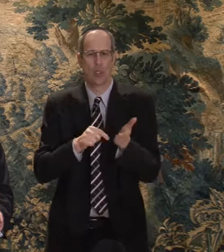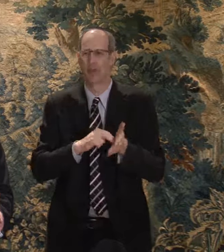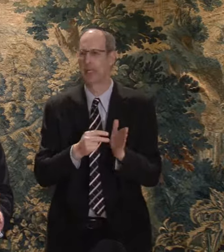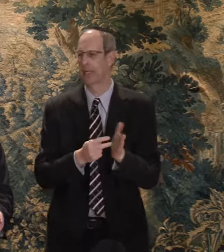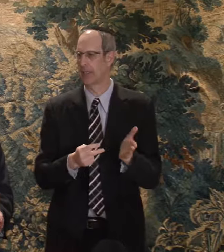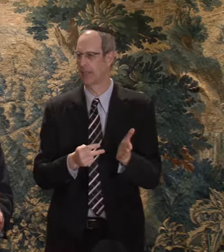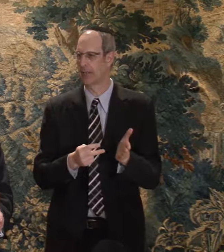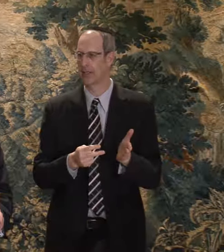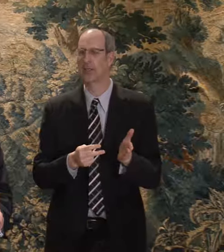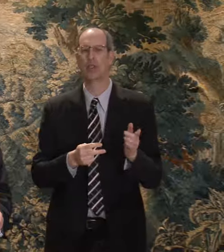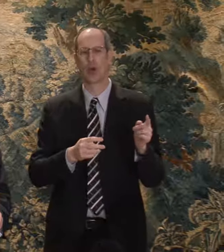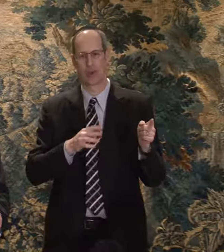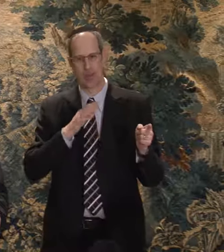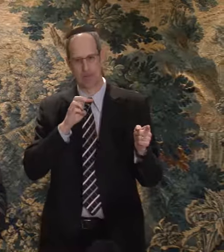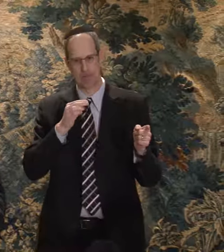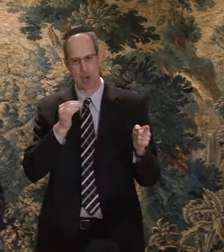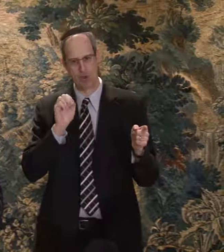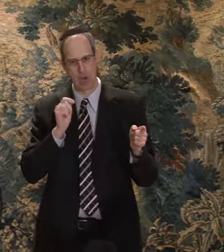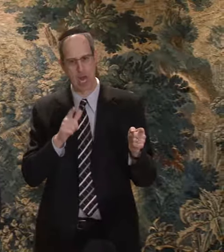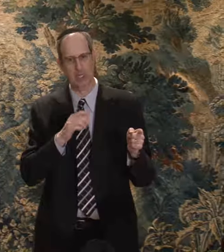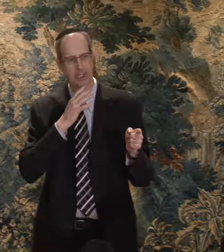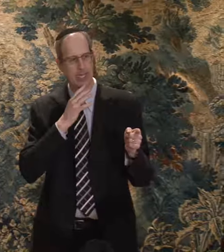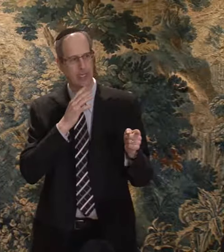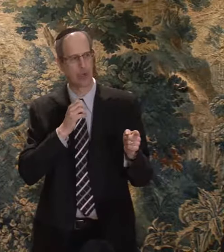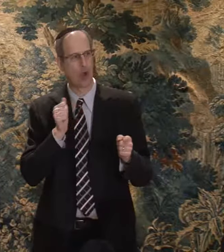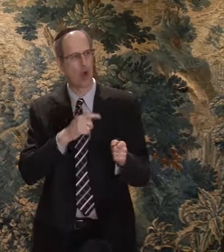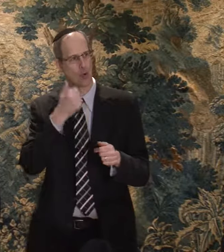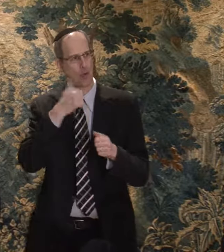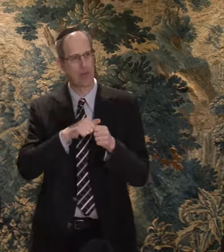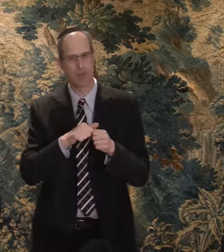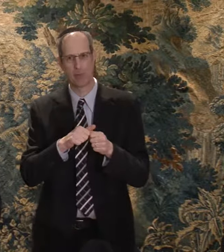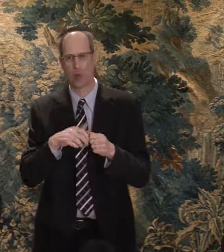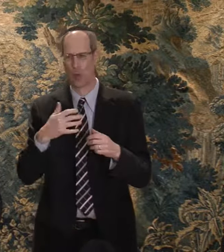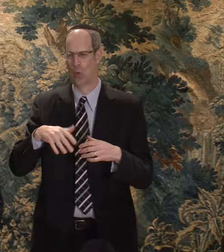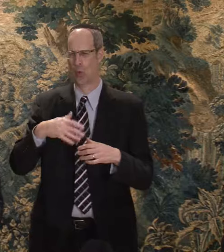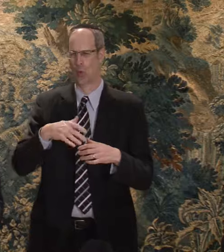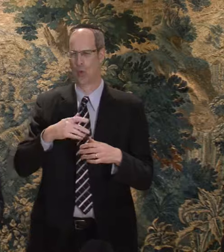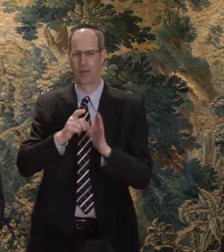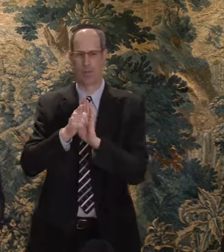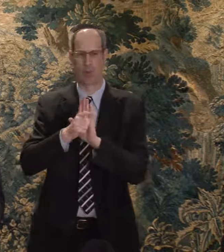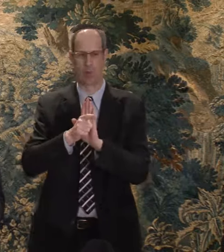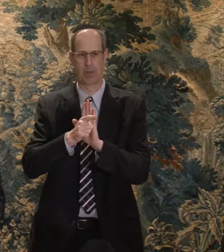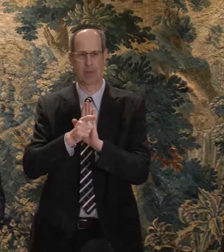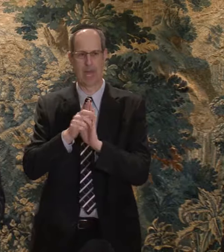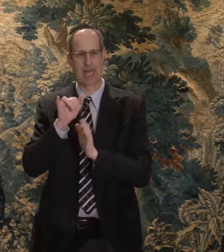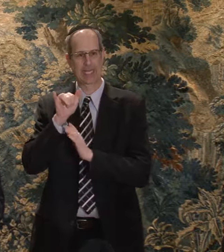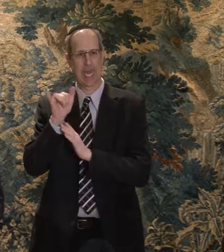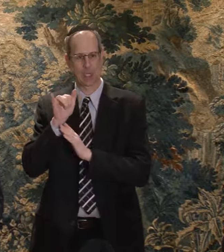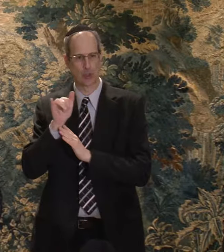something remarkable we all remember the dramatic moment when Yaakov Aveeno saw